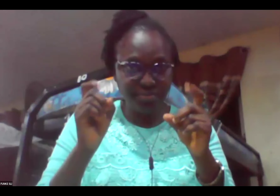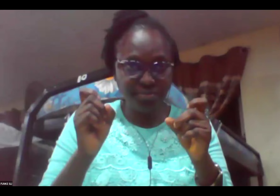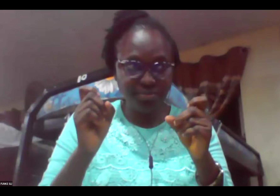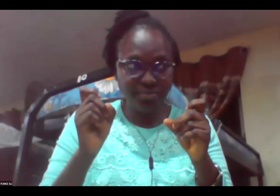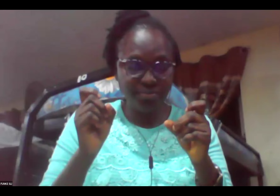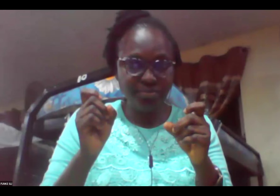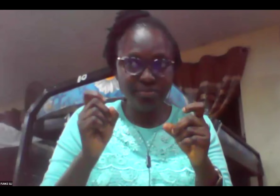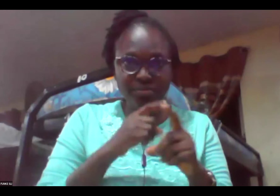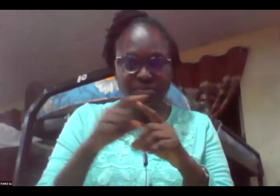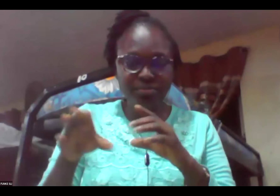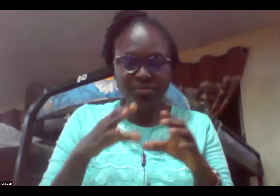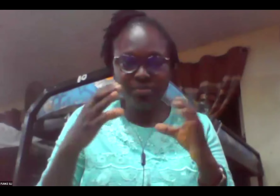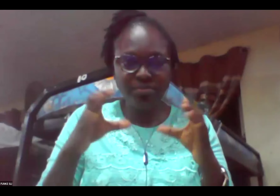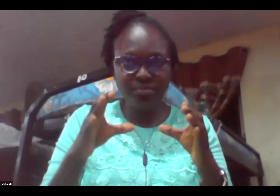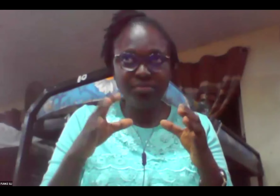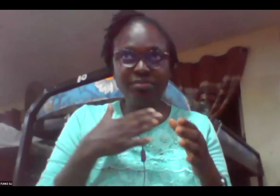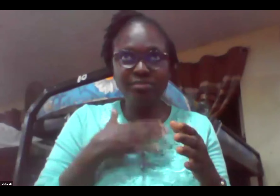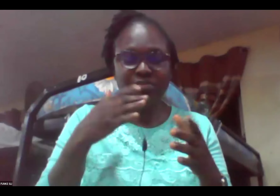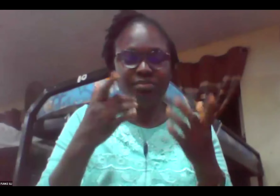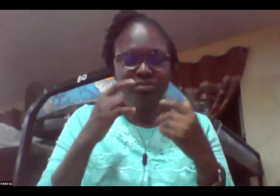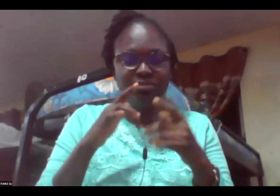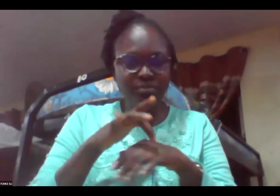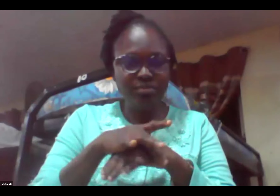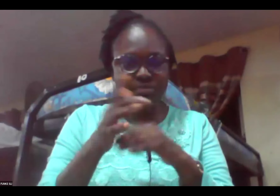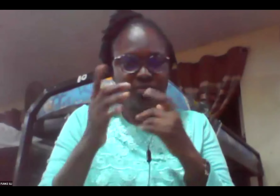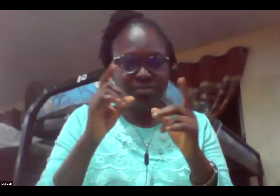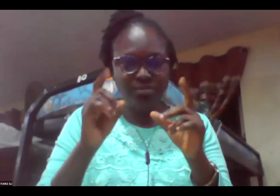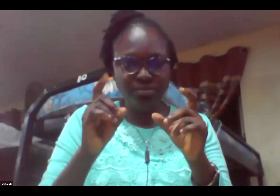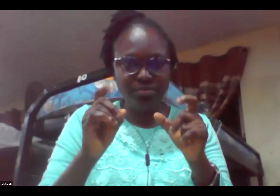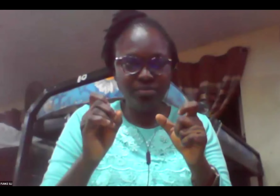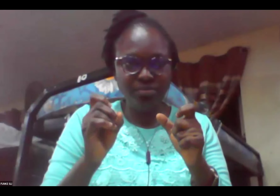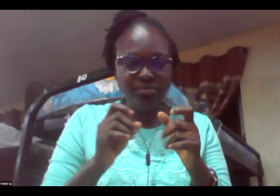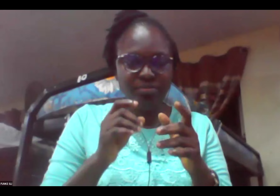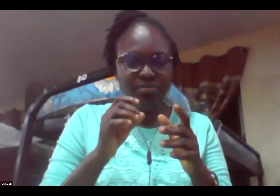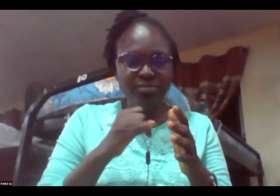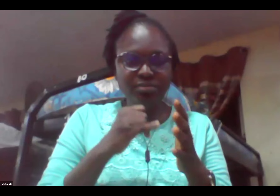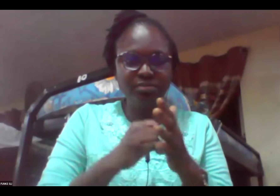sola bakre: and when we're doing the classes, please try to be on time, so you do your tests. It counts towards